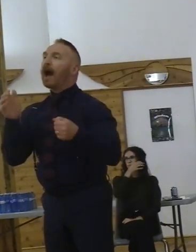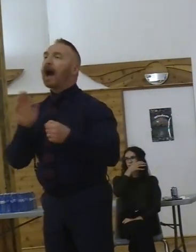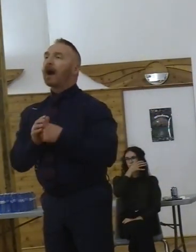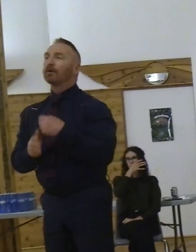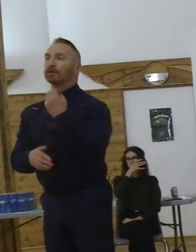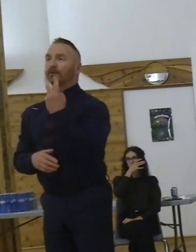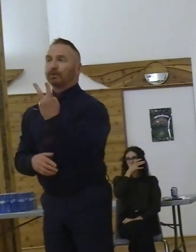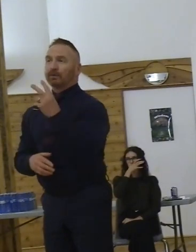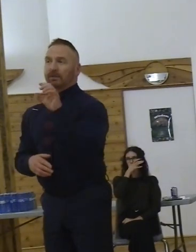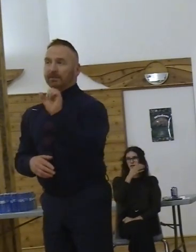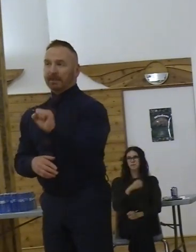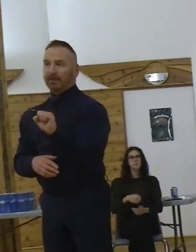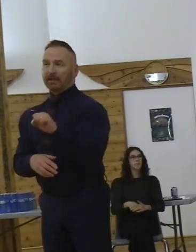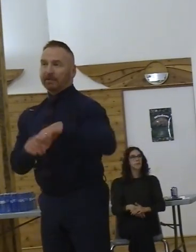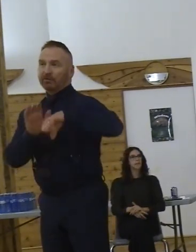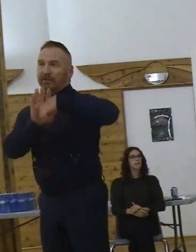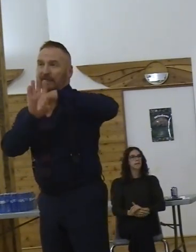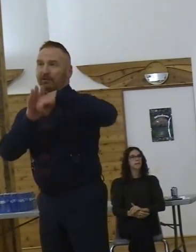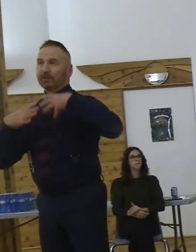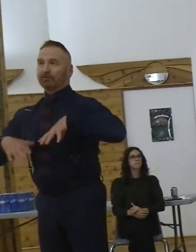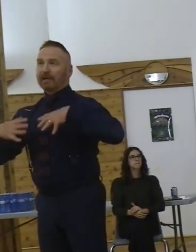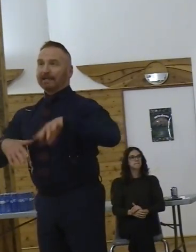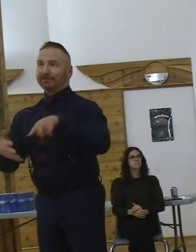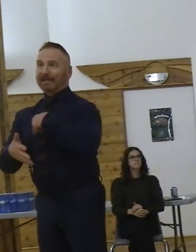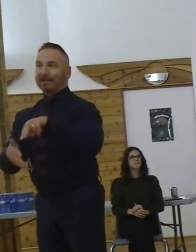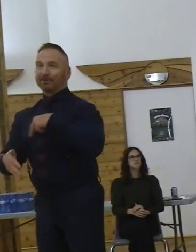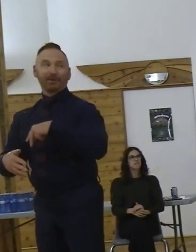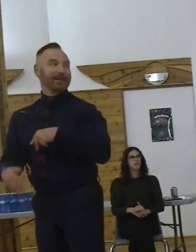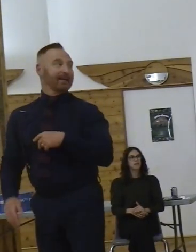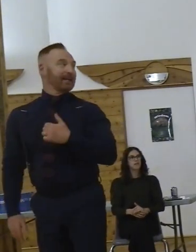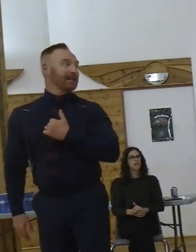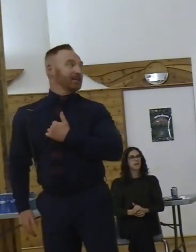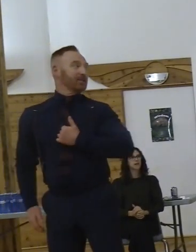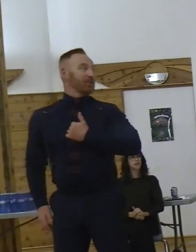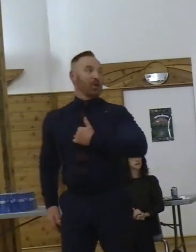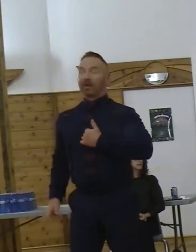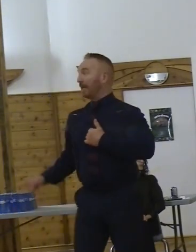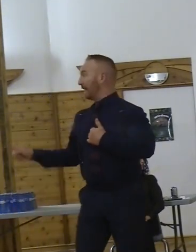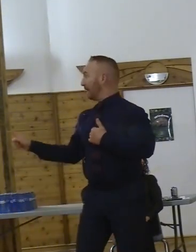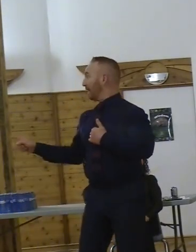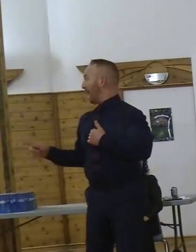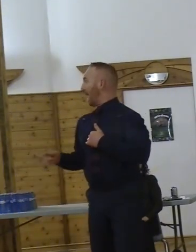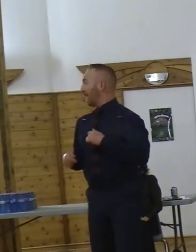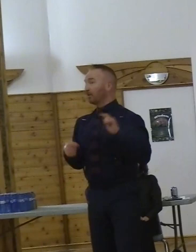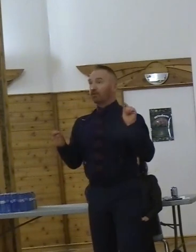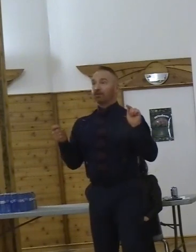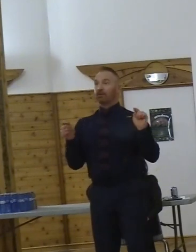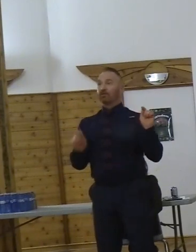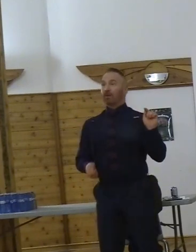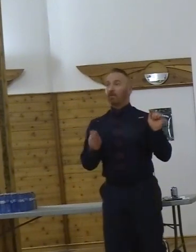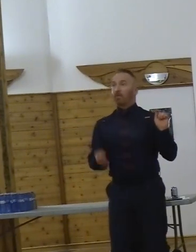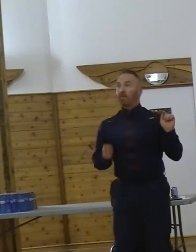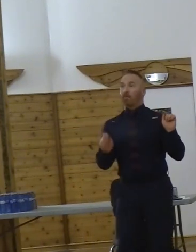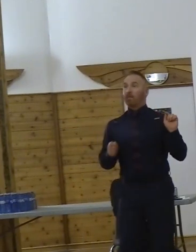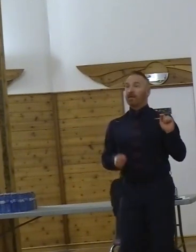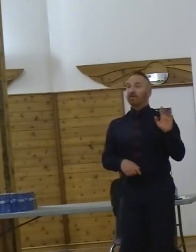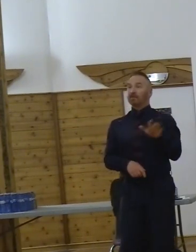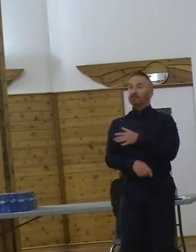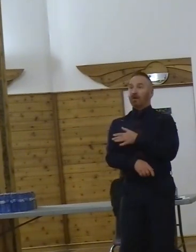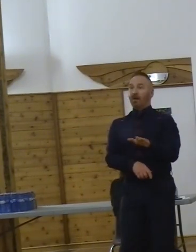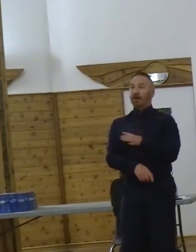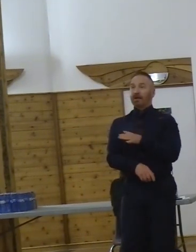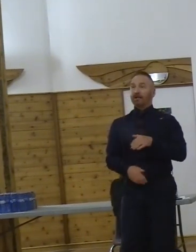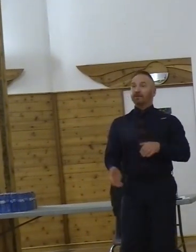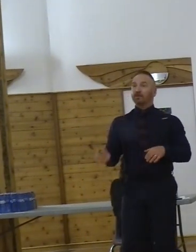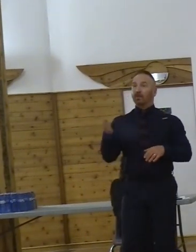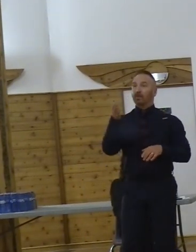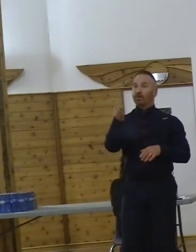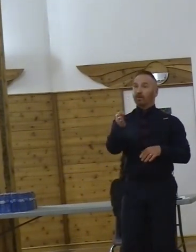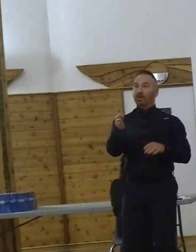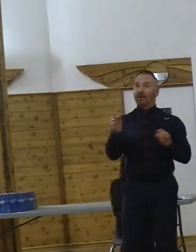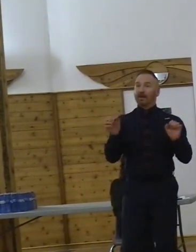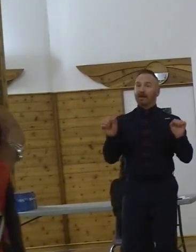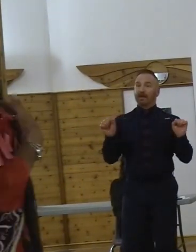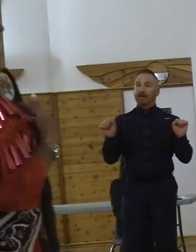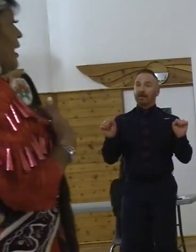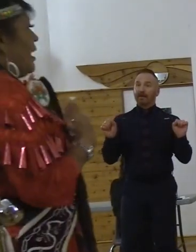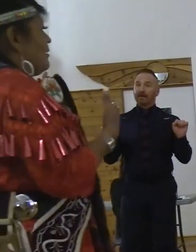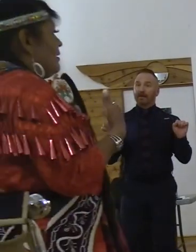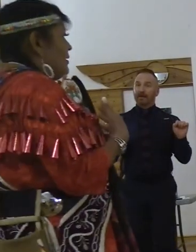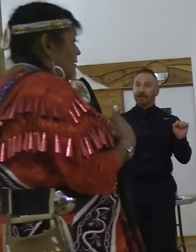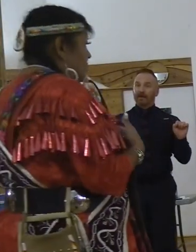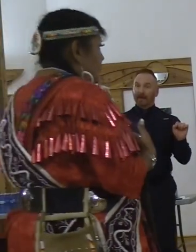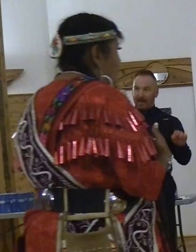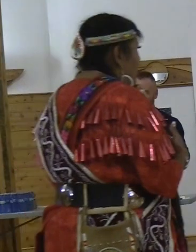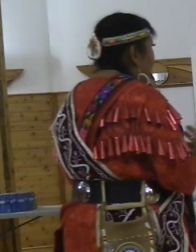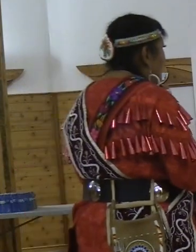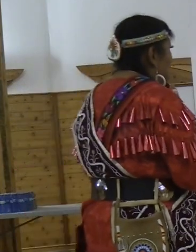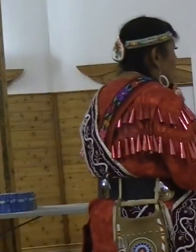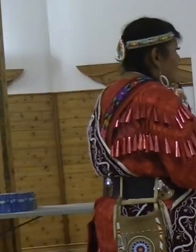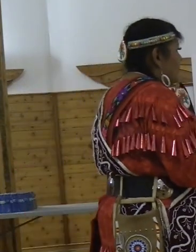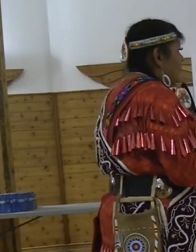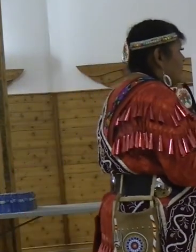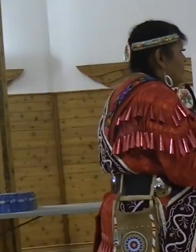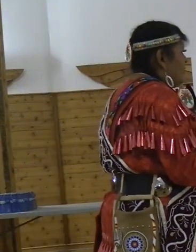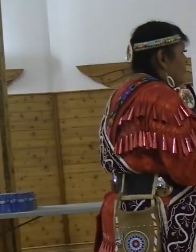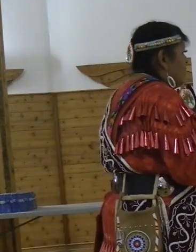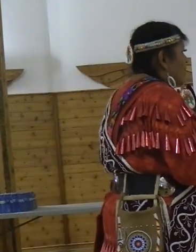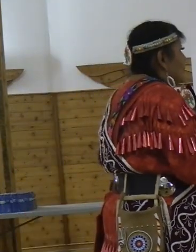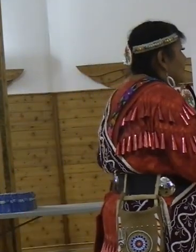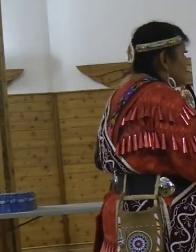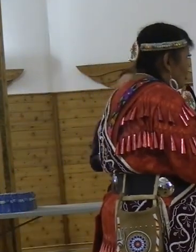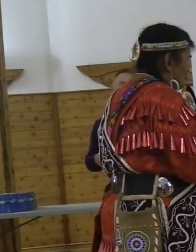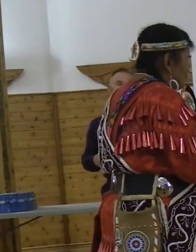And again, sorry that the old drum group will do a song so that Gail can do a dance for us as this is pretty heavy stuff.